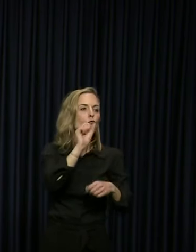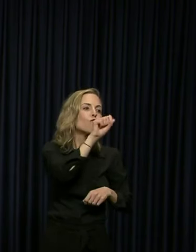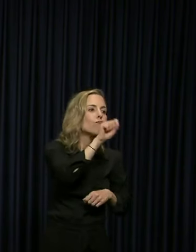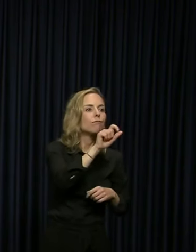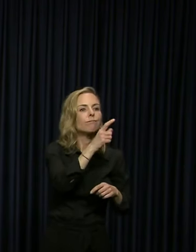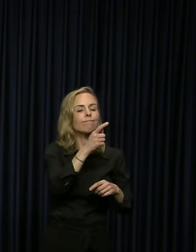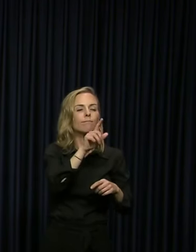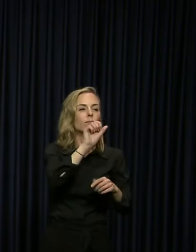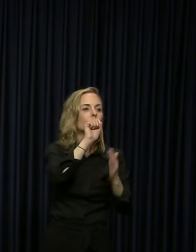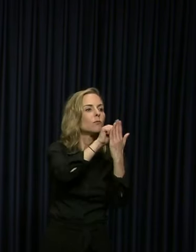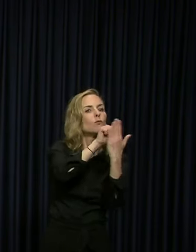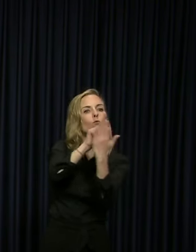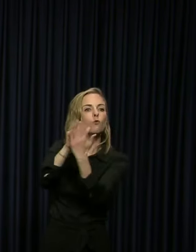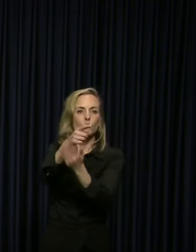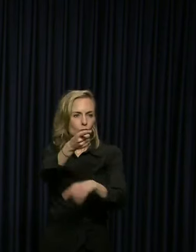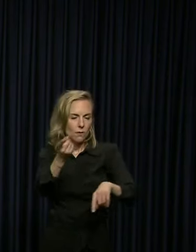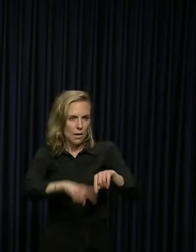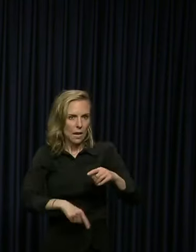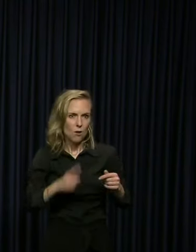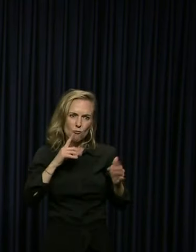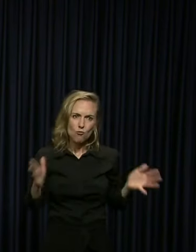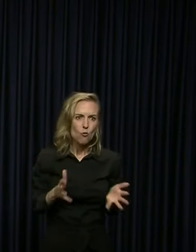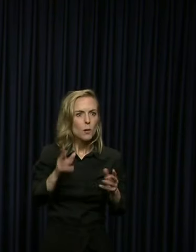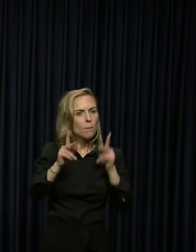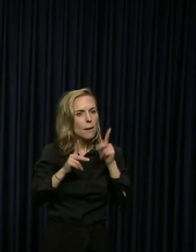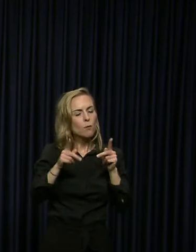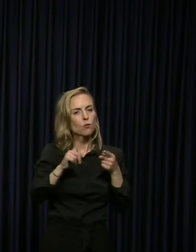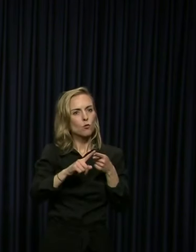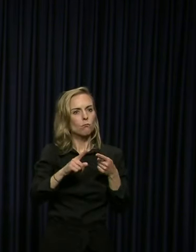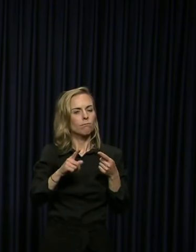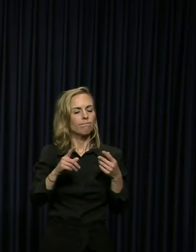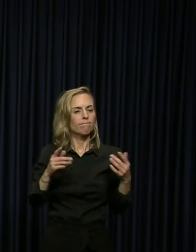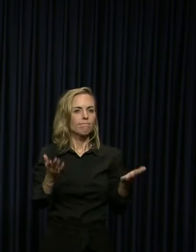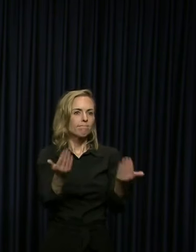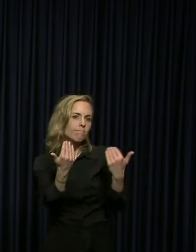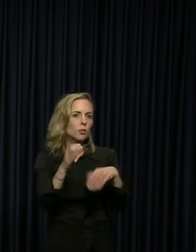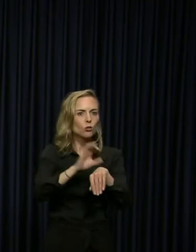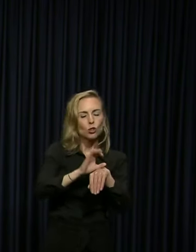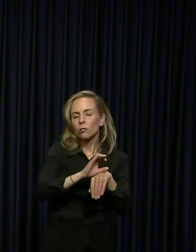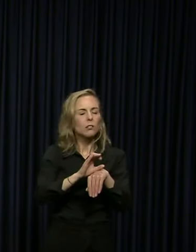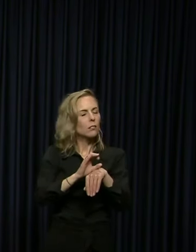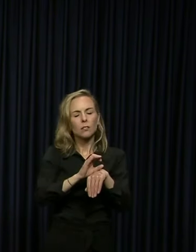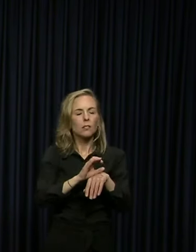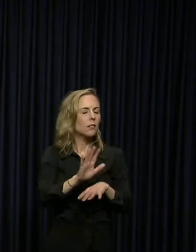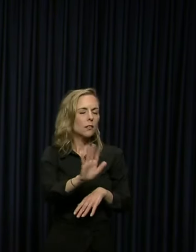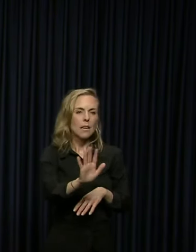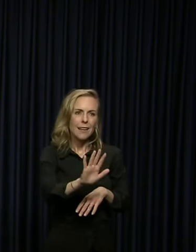BUT WE CARE ABOUT EACH OTHER IN THIS STATE, AND OUR FAITH WOULD